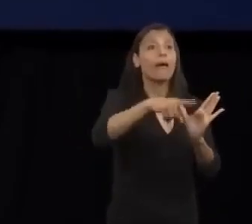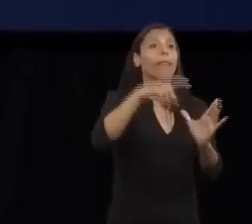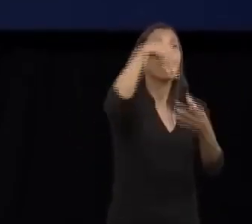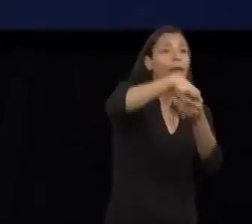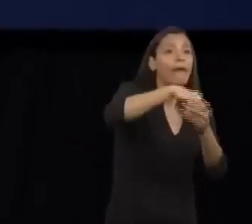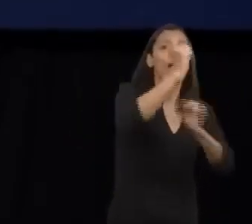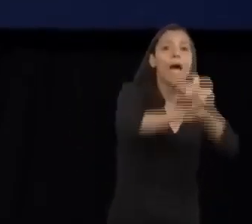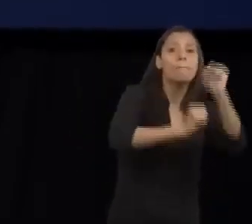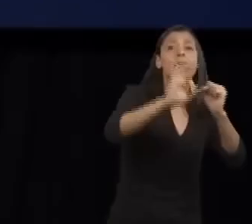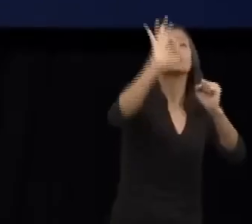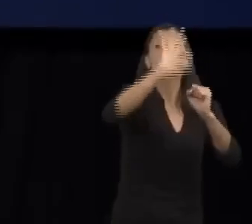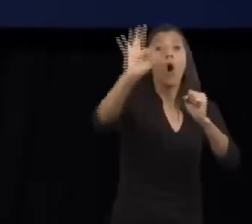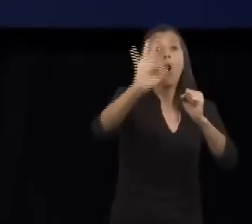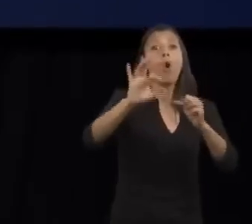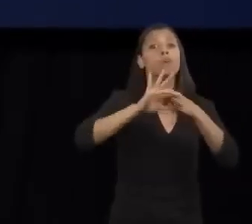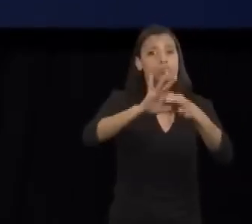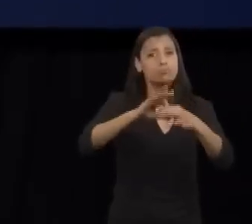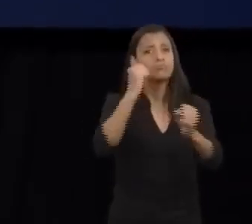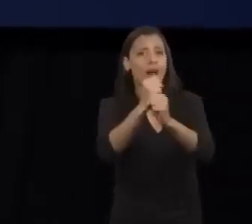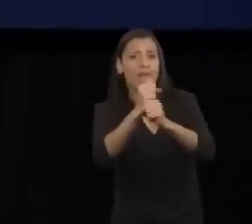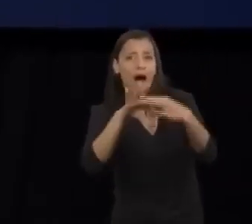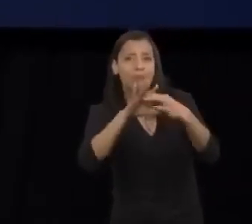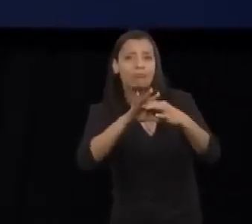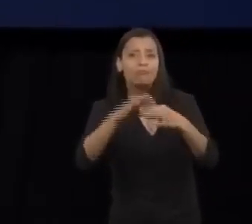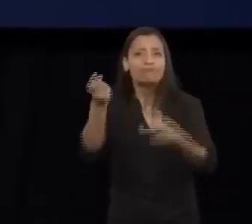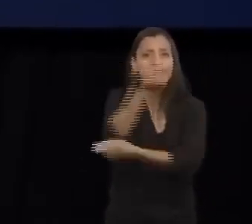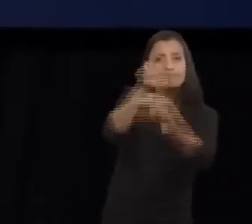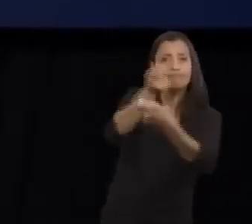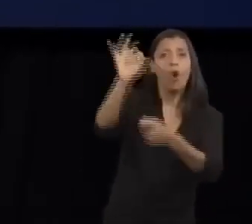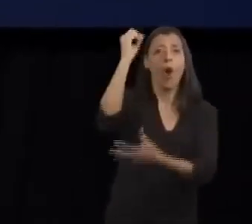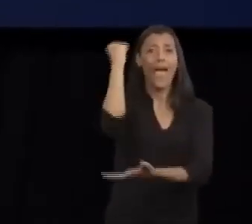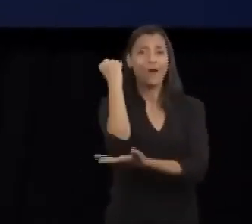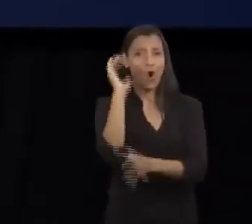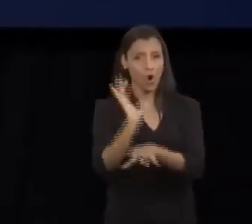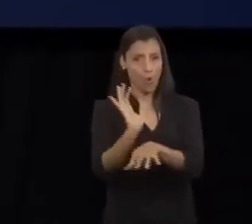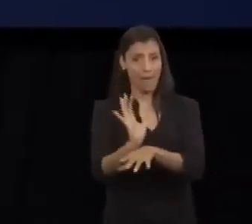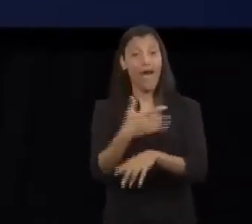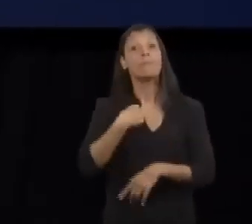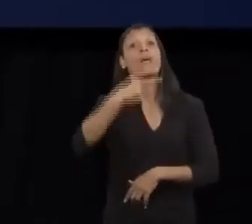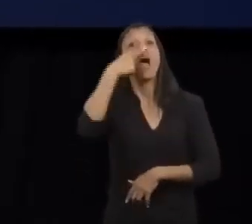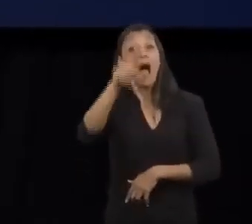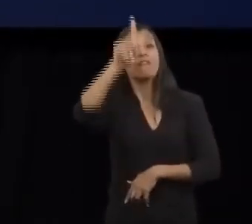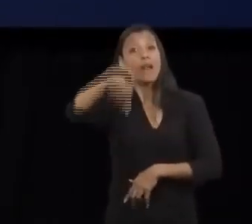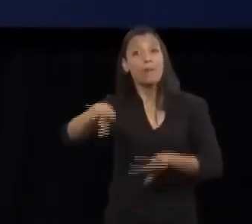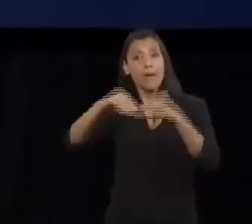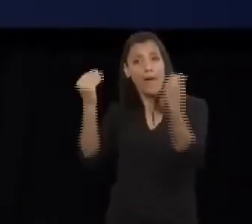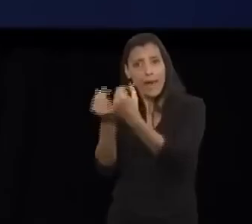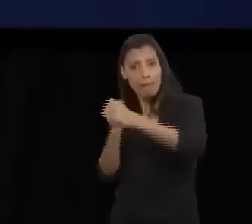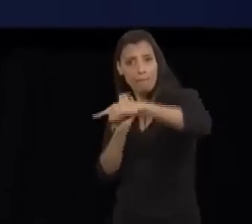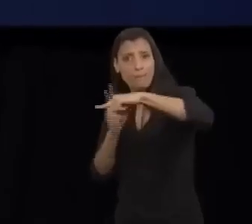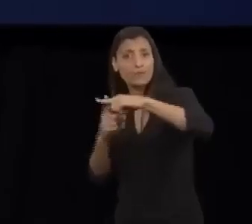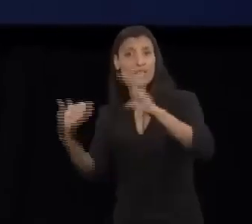And in the end, what happens in the benefits of the company of the economy depends on the prices.